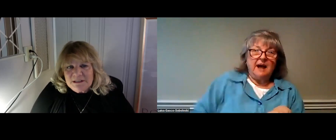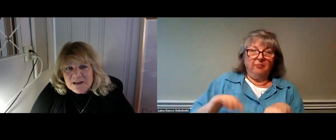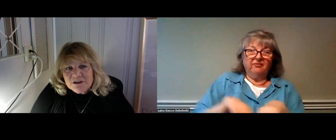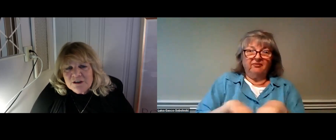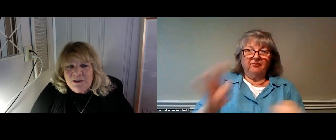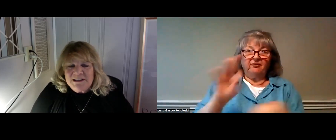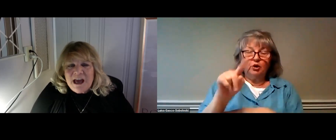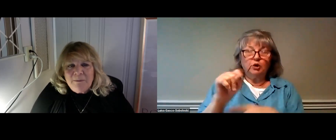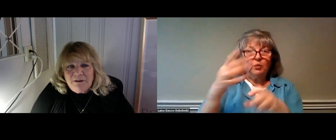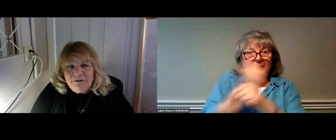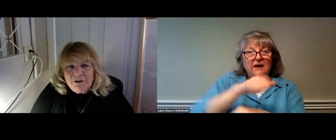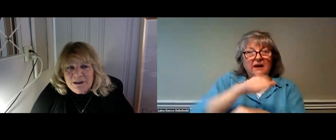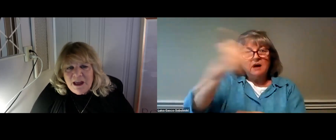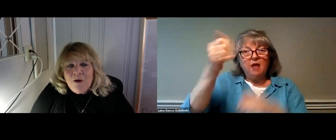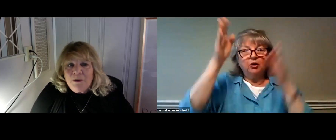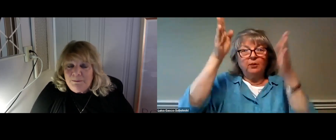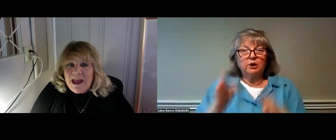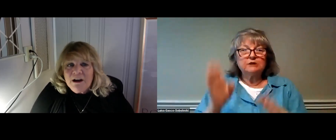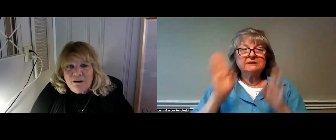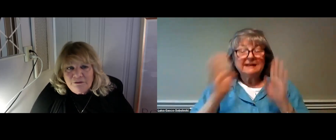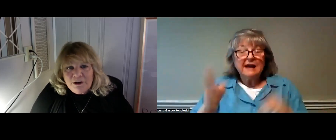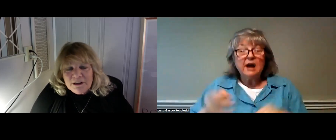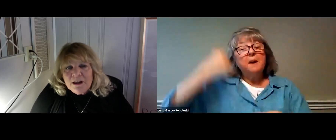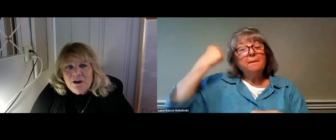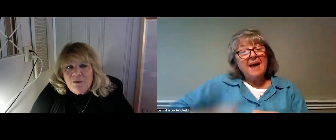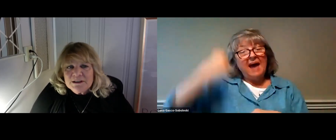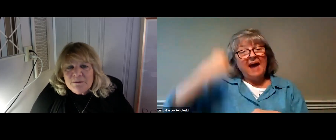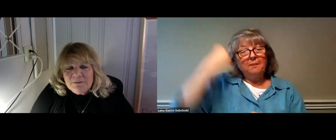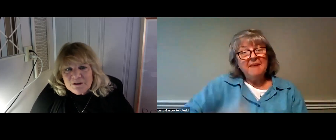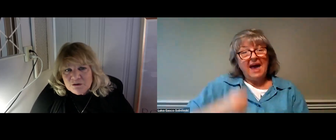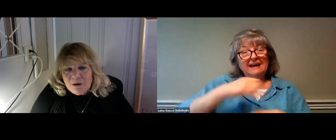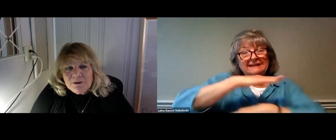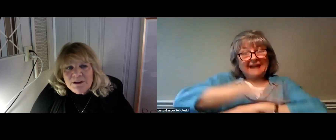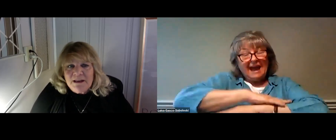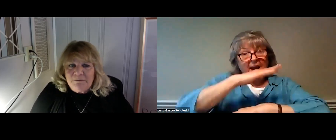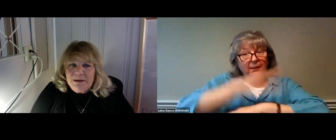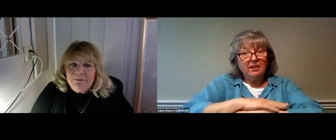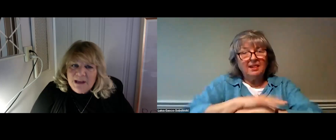we tap our foot, we bang our foot when something's troubling and people